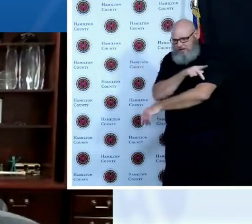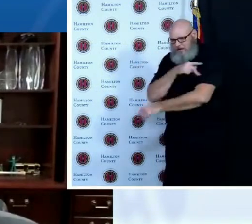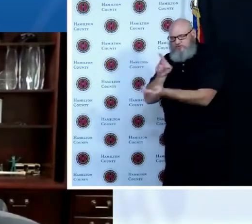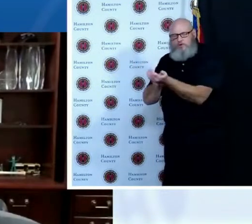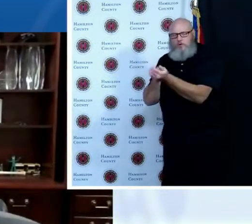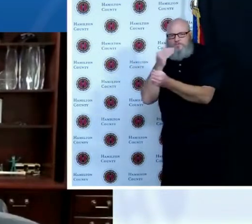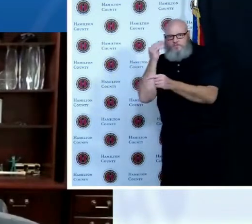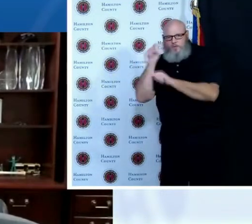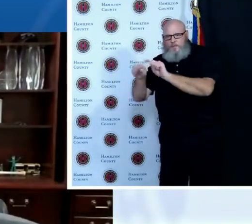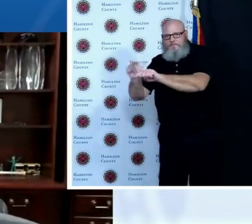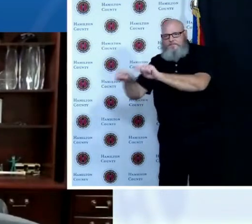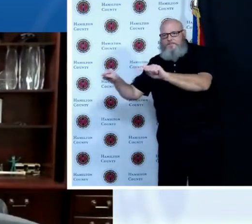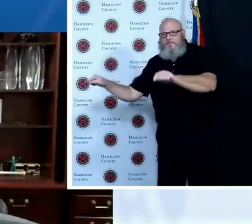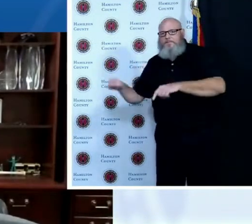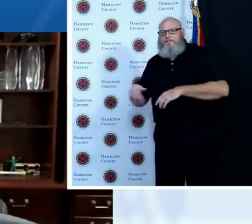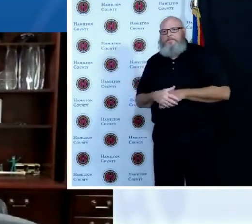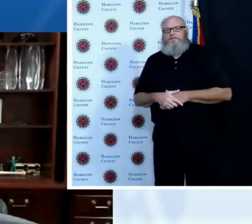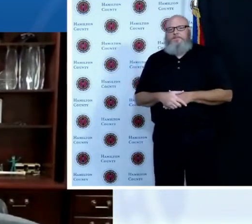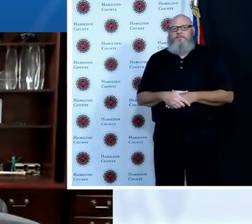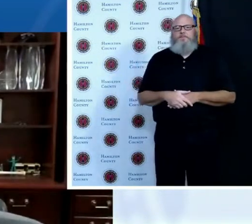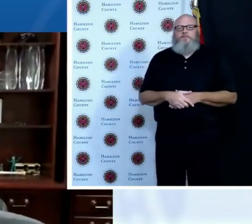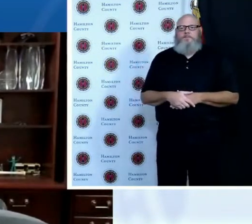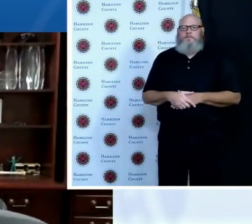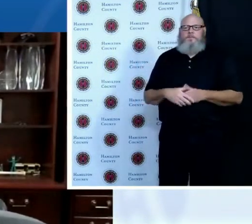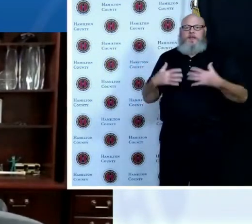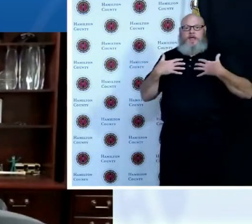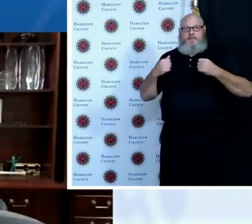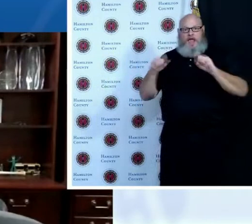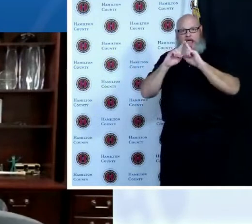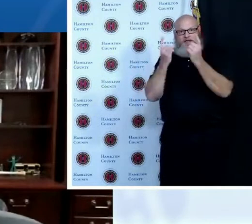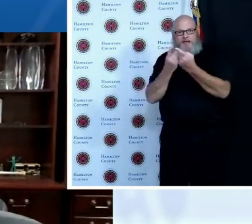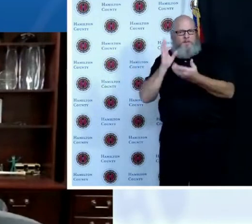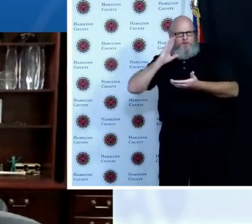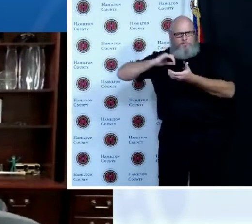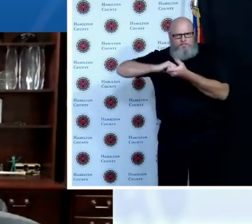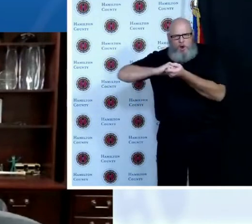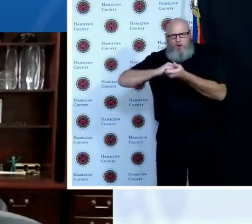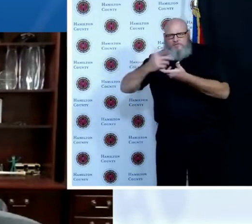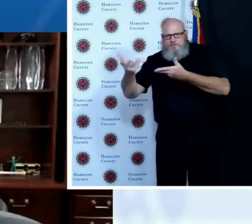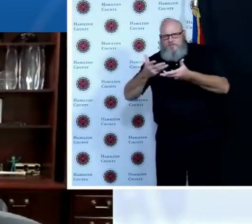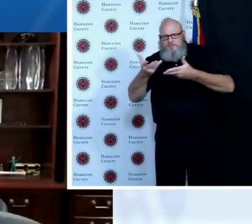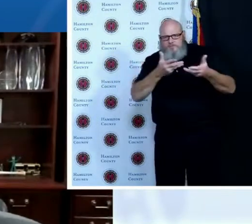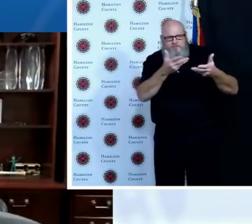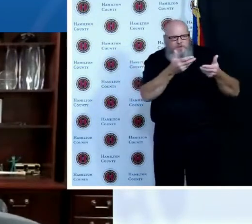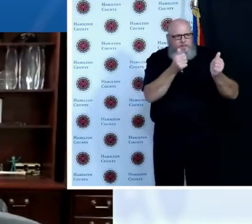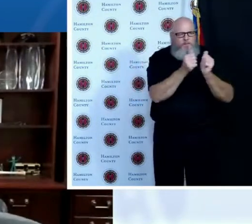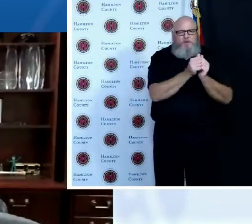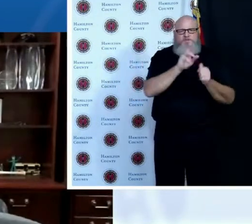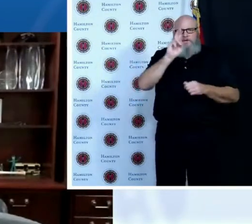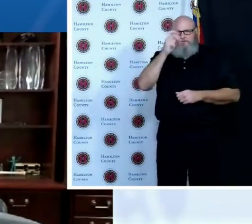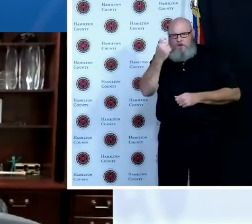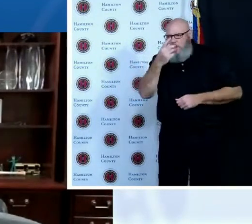work on retail pharmacy as well I would anticipate as a couple of other new vaccines become available